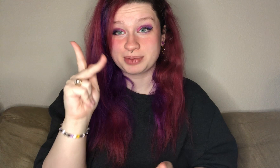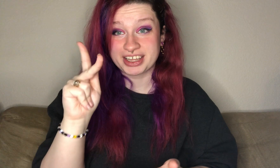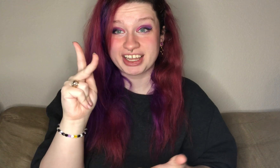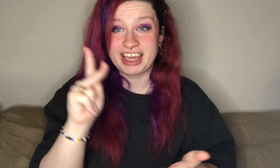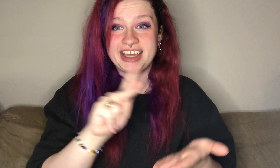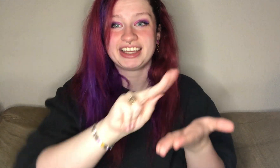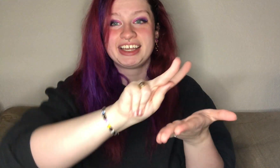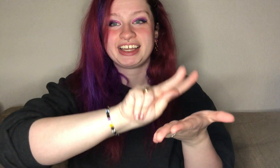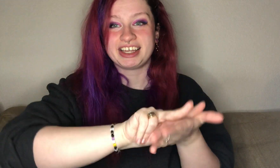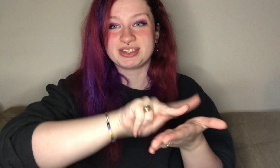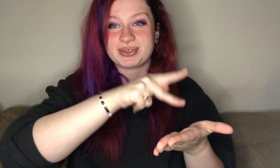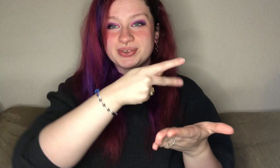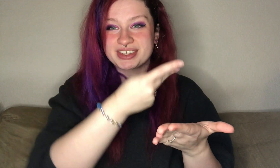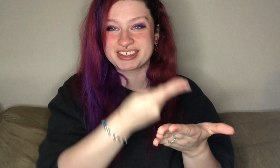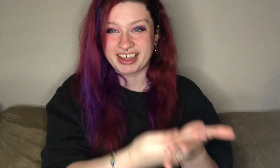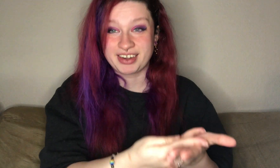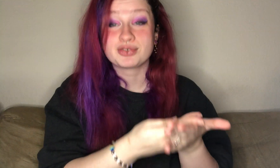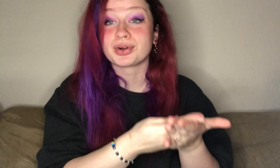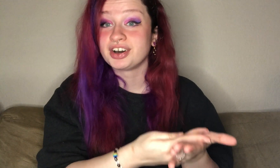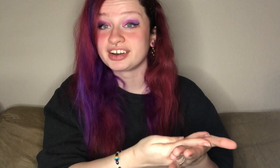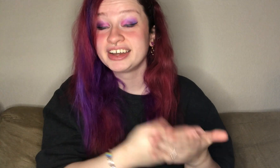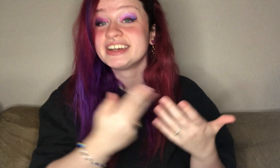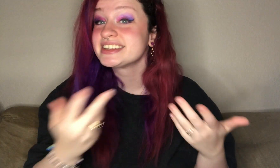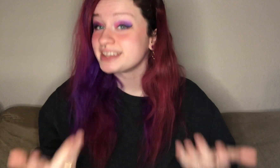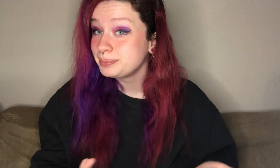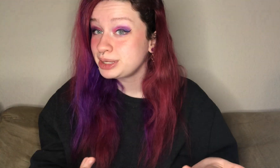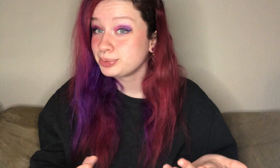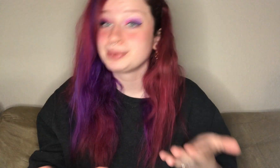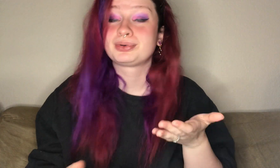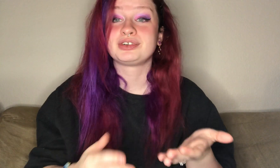make a k do the sign for cook some people prefer